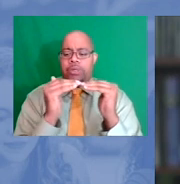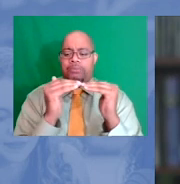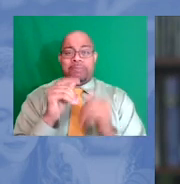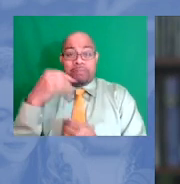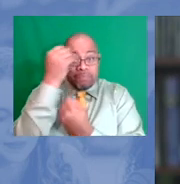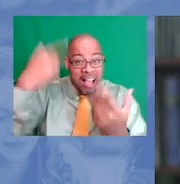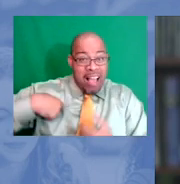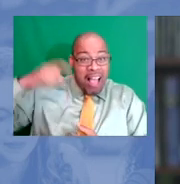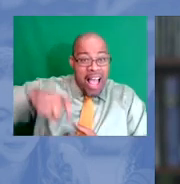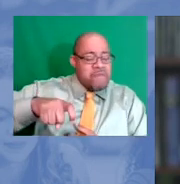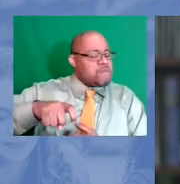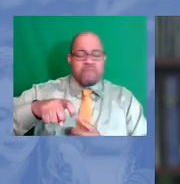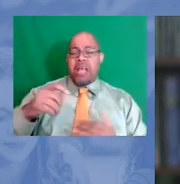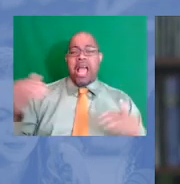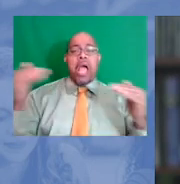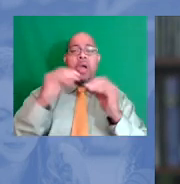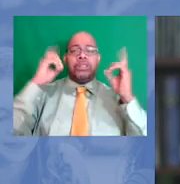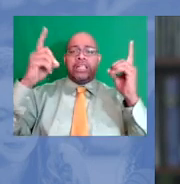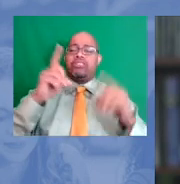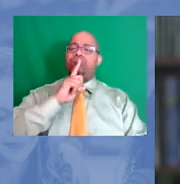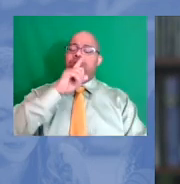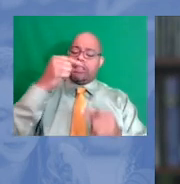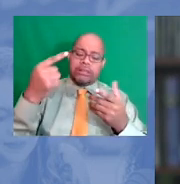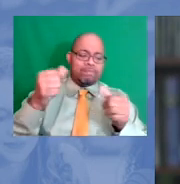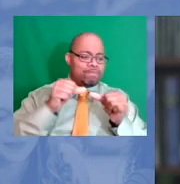IN EDUCATION HAVE BEEN A CONSTANT SINCE WE'VE BEEN COLLECTING DATA.